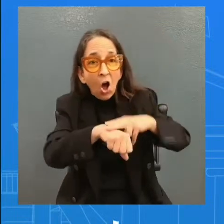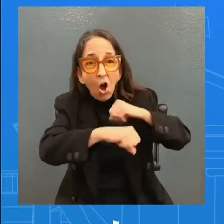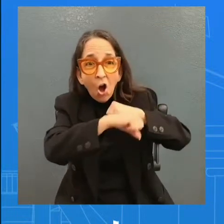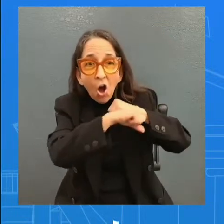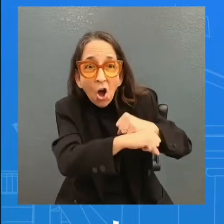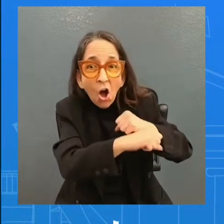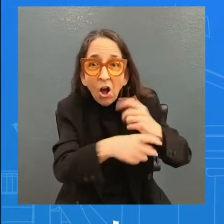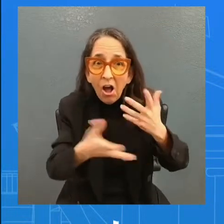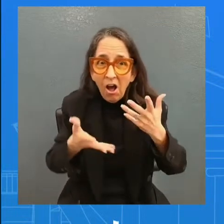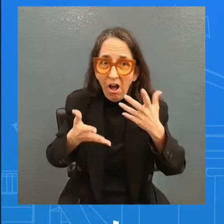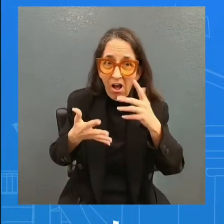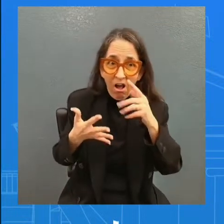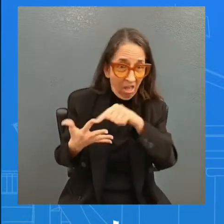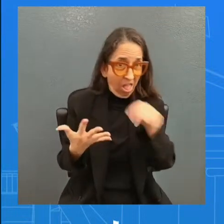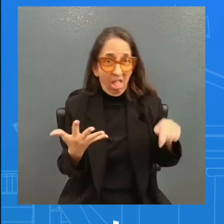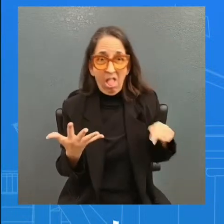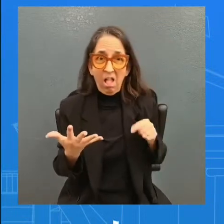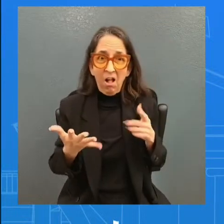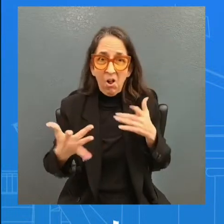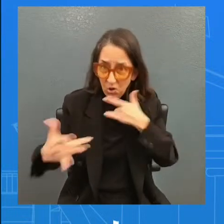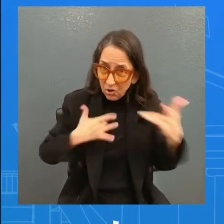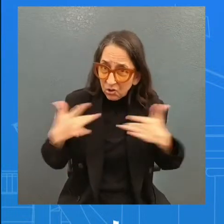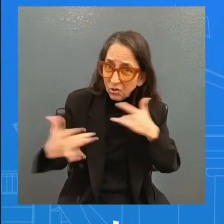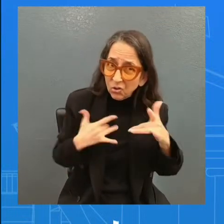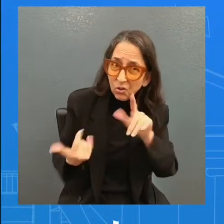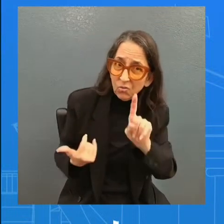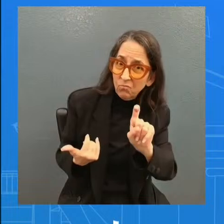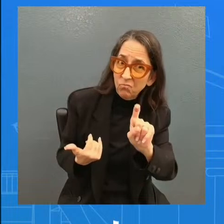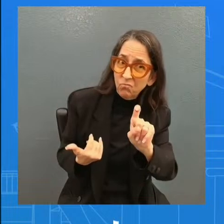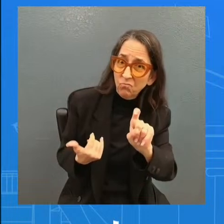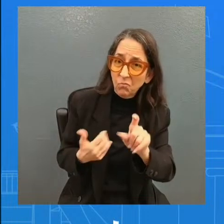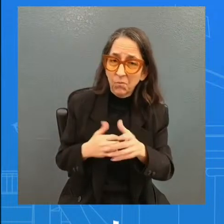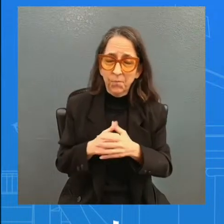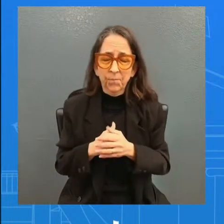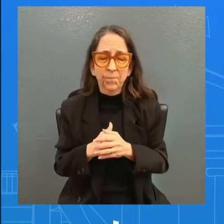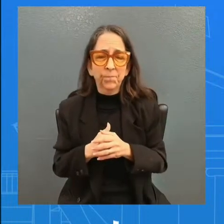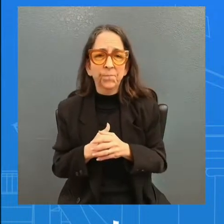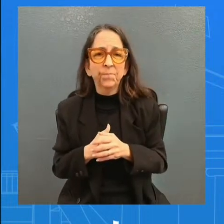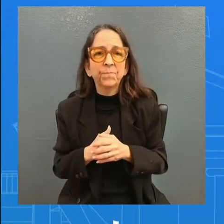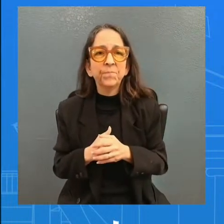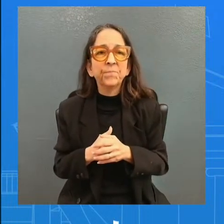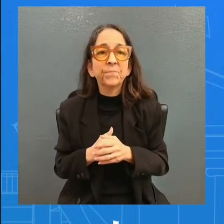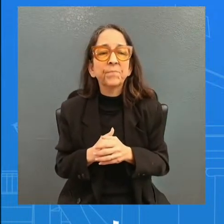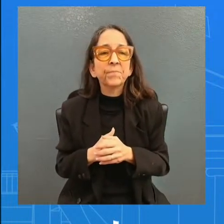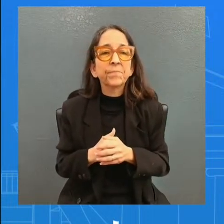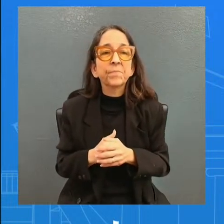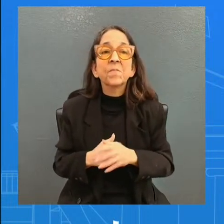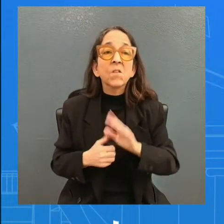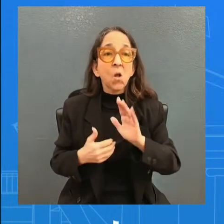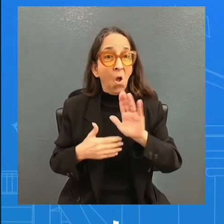all of the events that you just laid out is a certainly high priority for this administration.